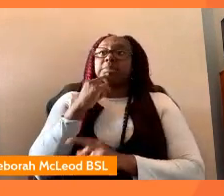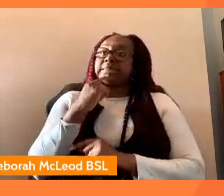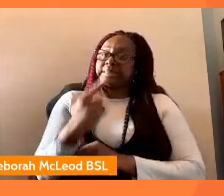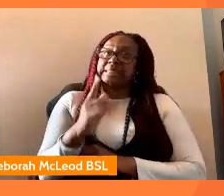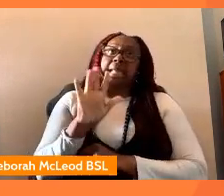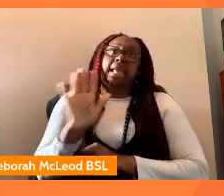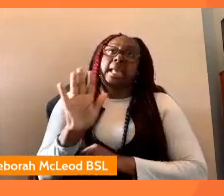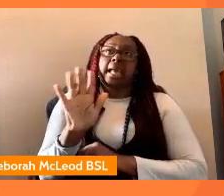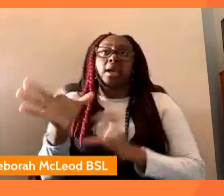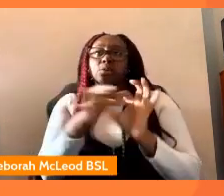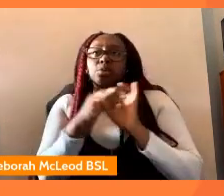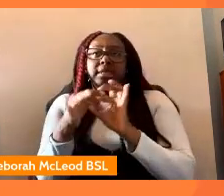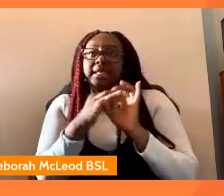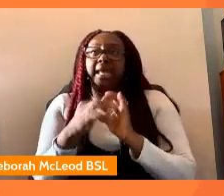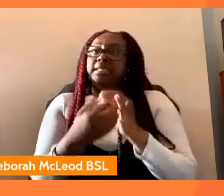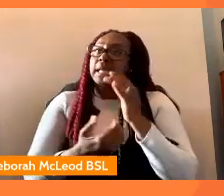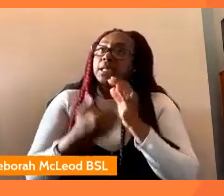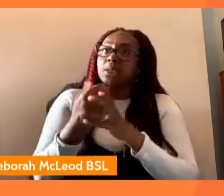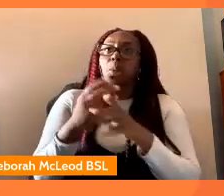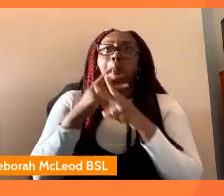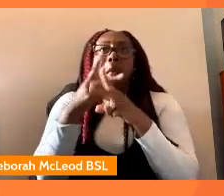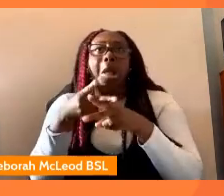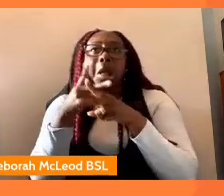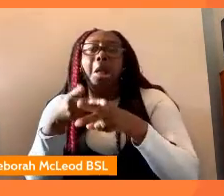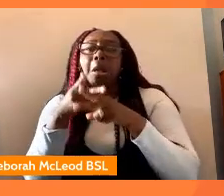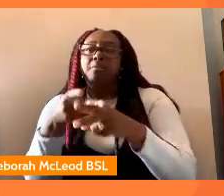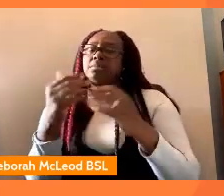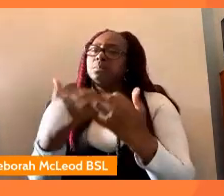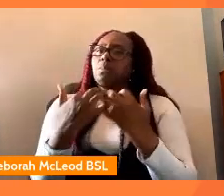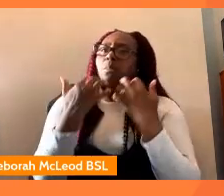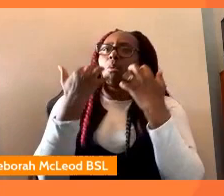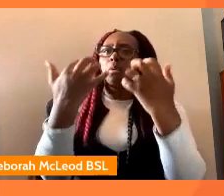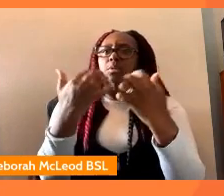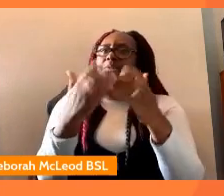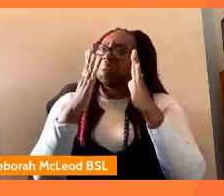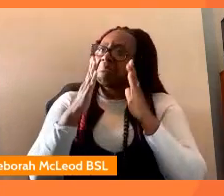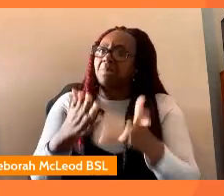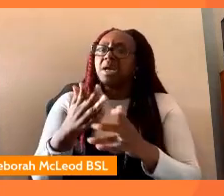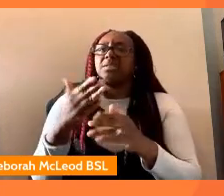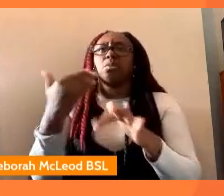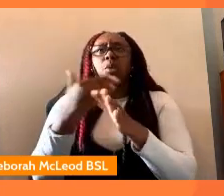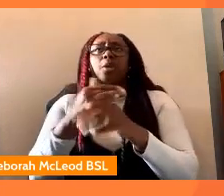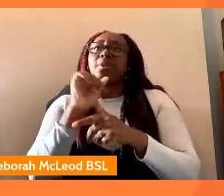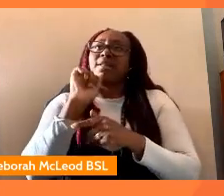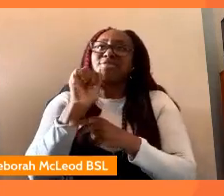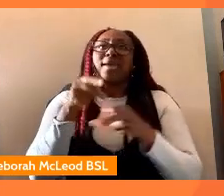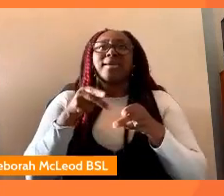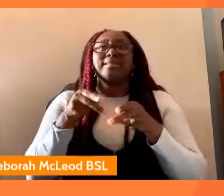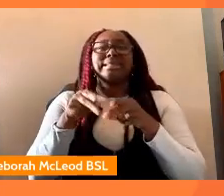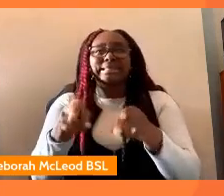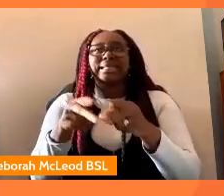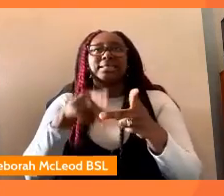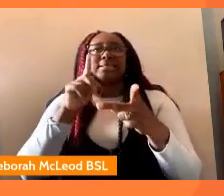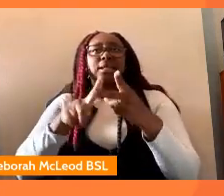They are the new gatekeepers to the established audiences. We have to work with their systems, their process, we have to pay them